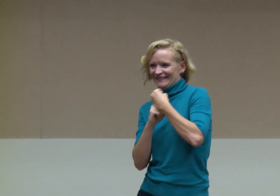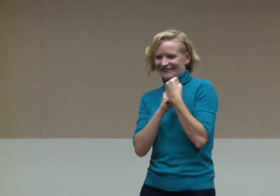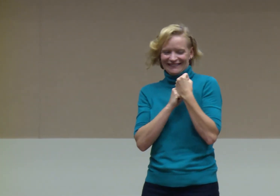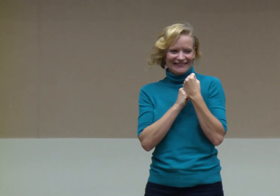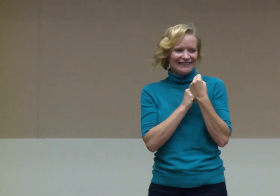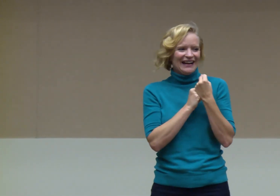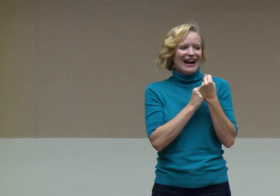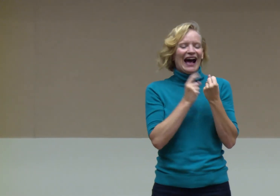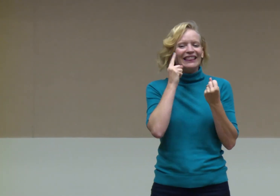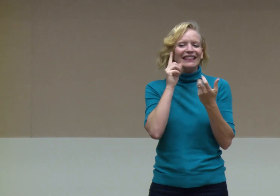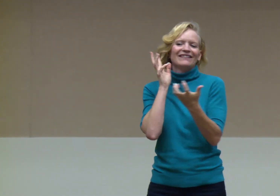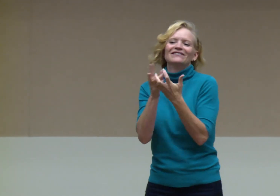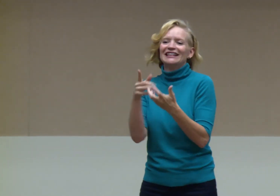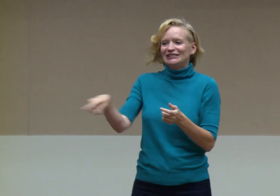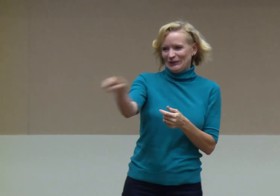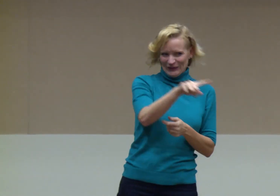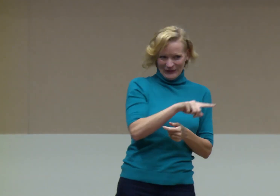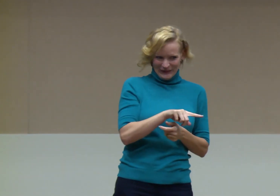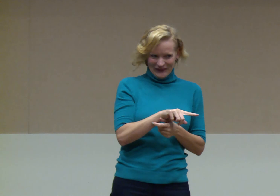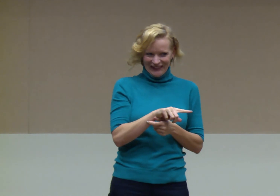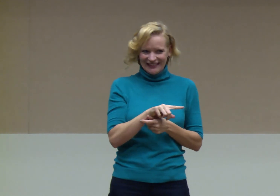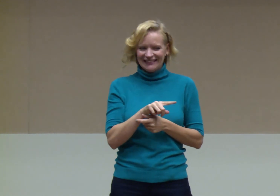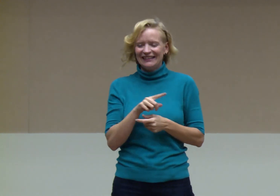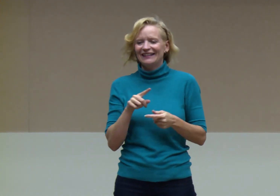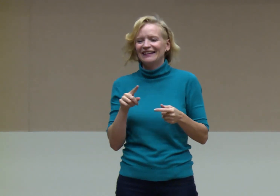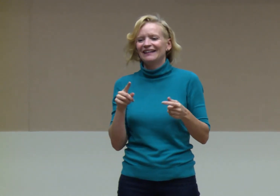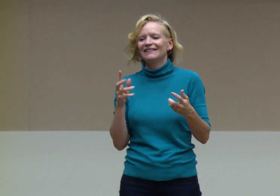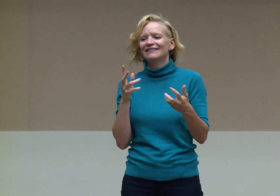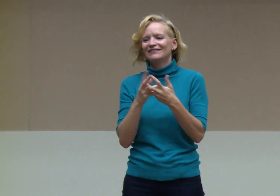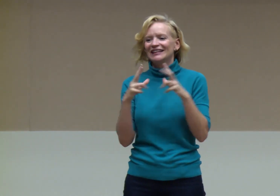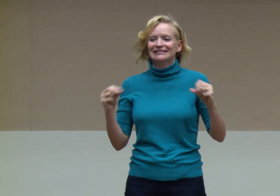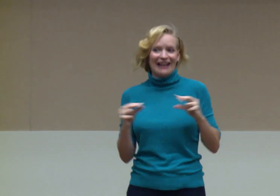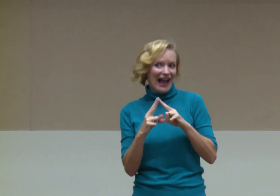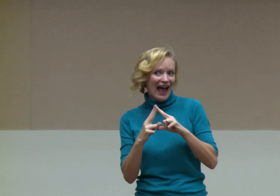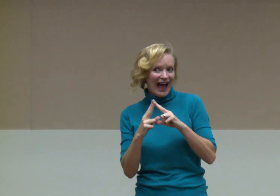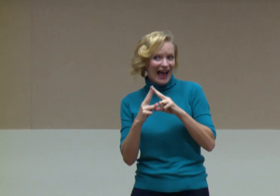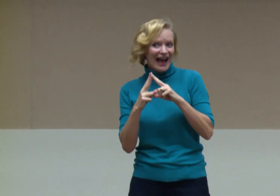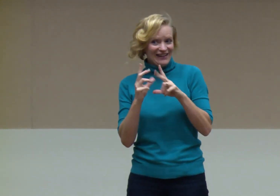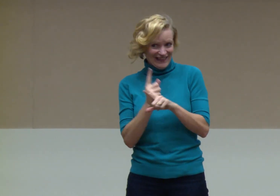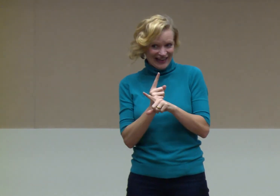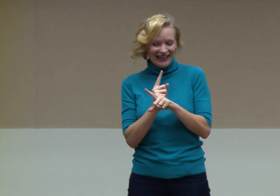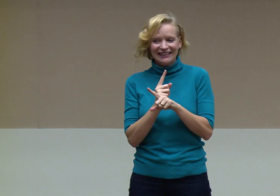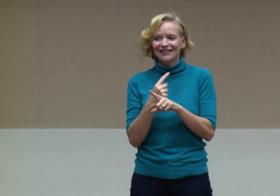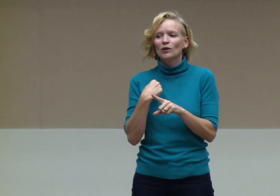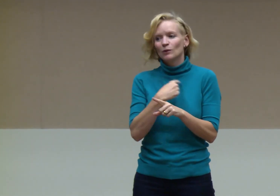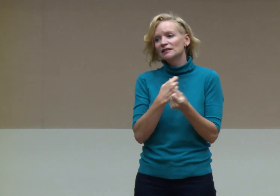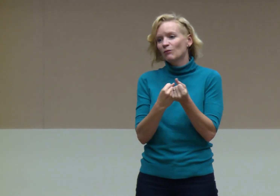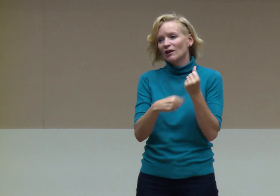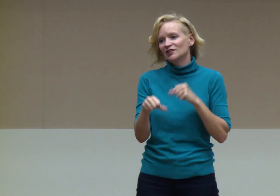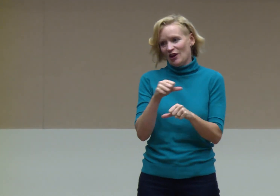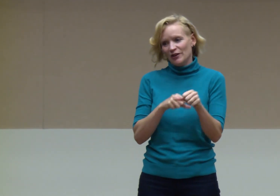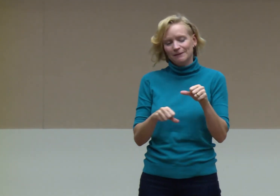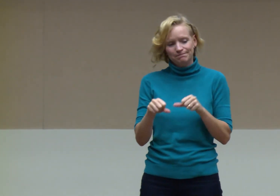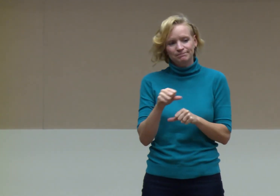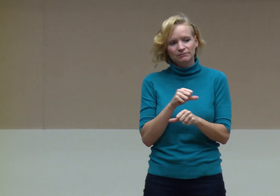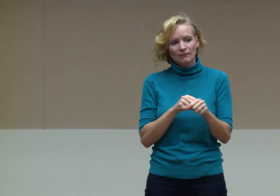I think it fits you all very well. It fits the Bridges program, right? We support each other in a big way.